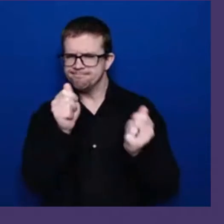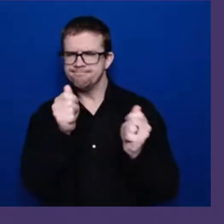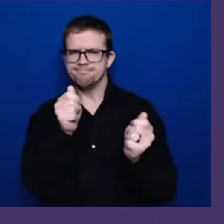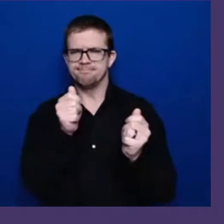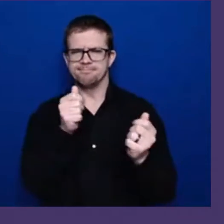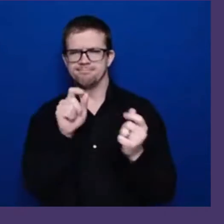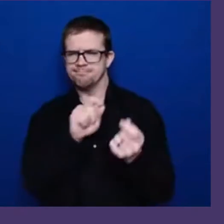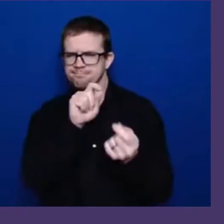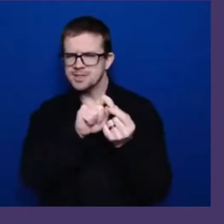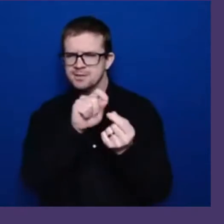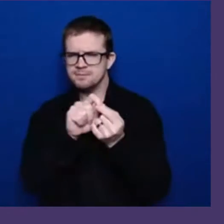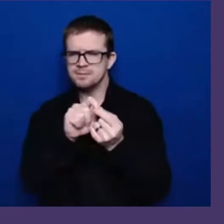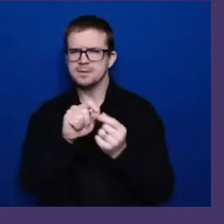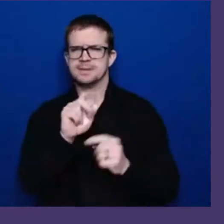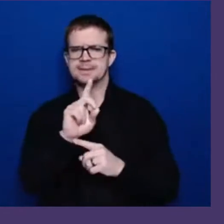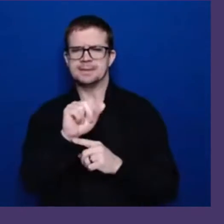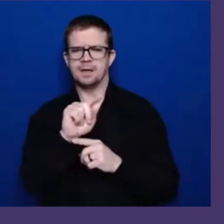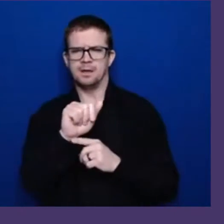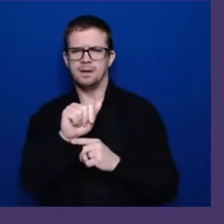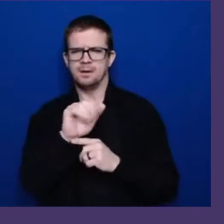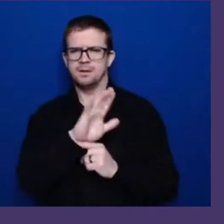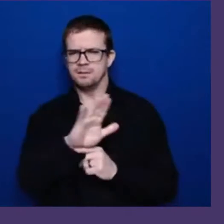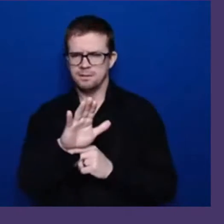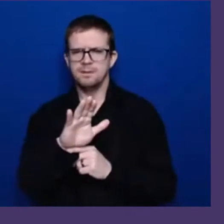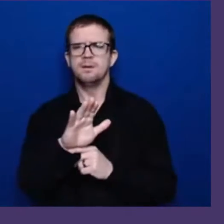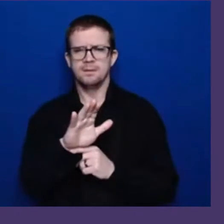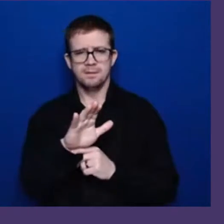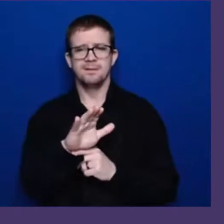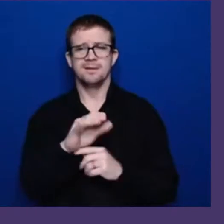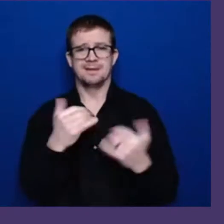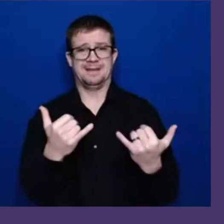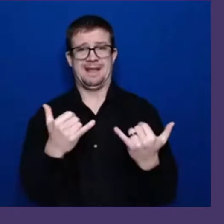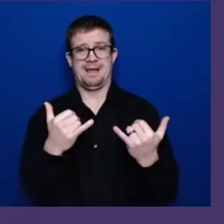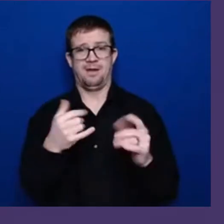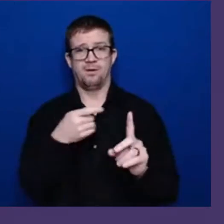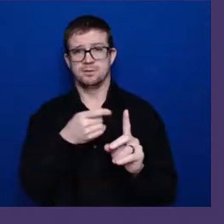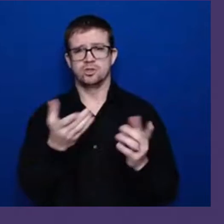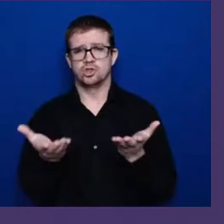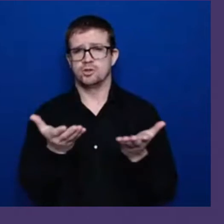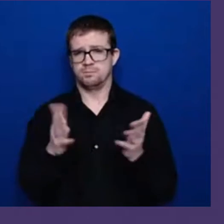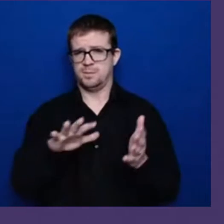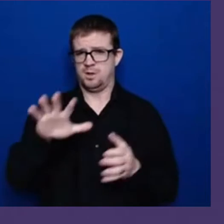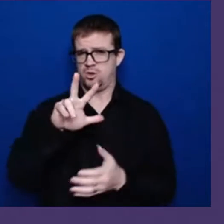Currently, GITA serves about 3,500 people. It's proving to be